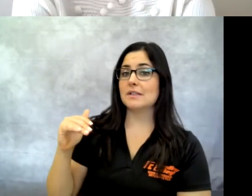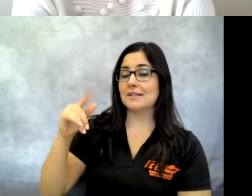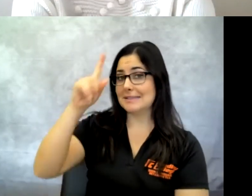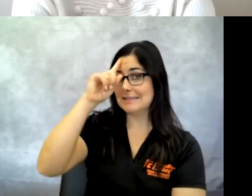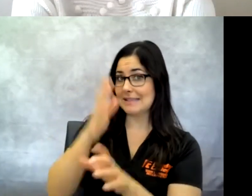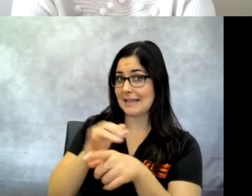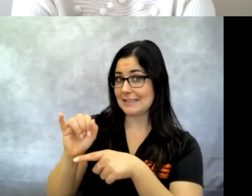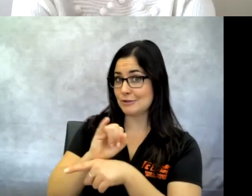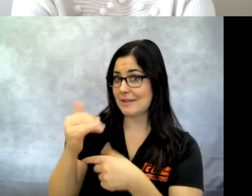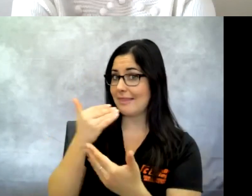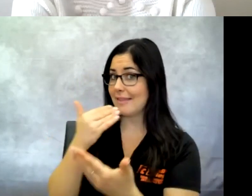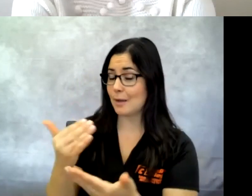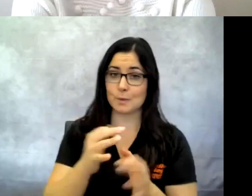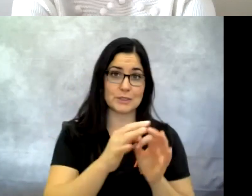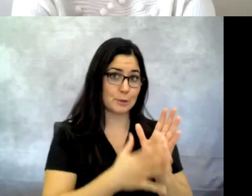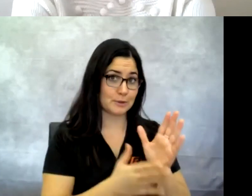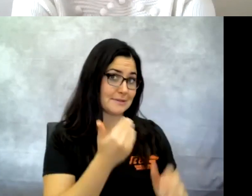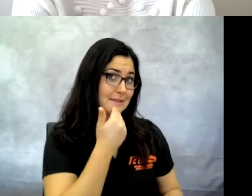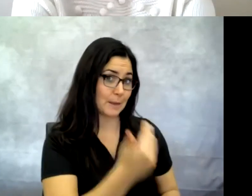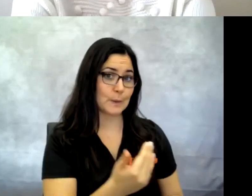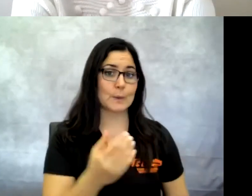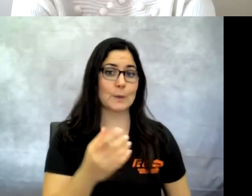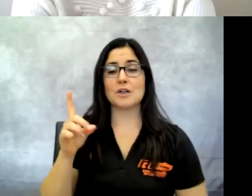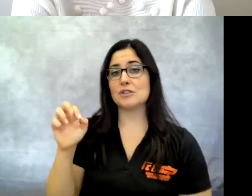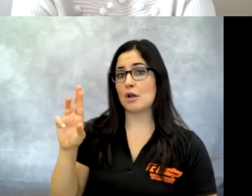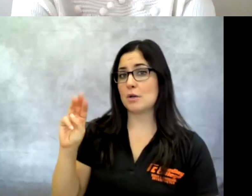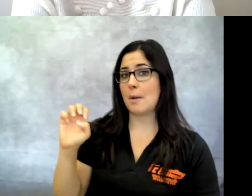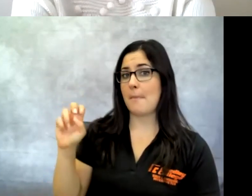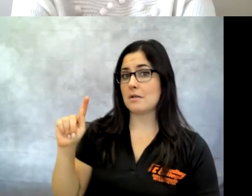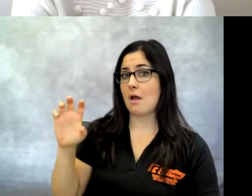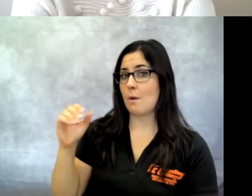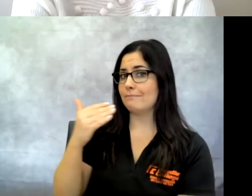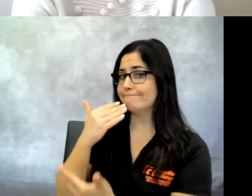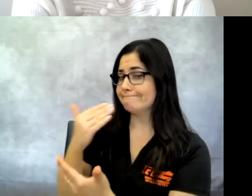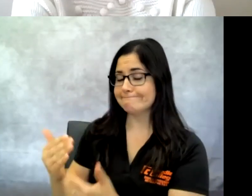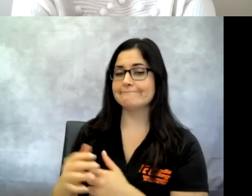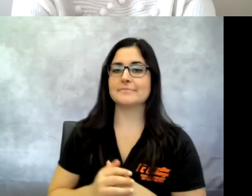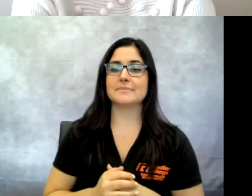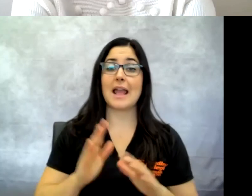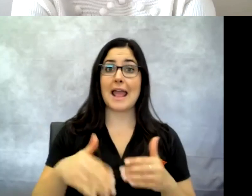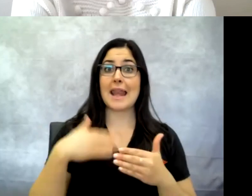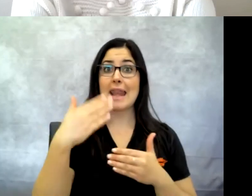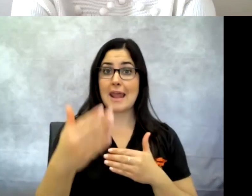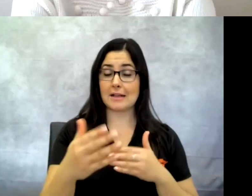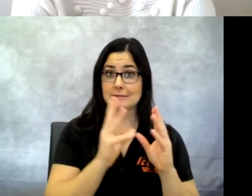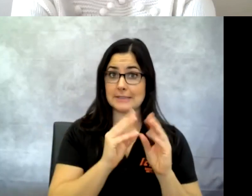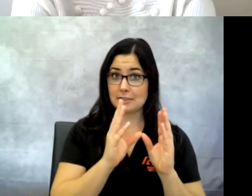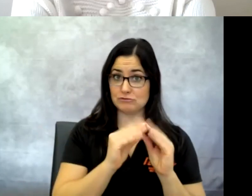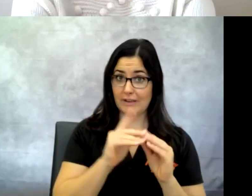Montano, I want to give a promo. Our next stress reduction session will be facilitated by our Master